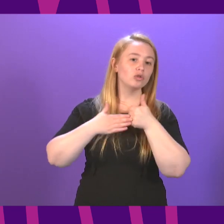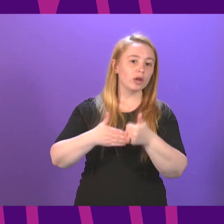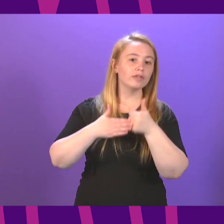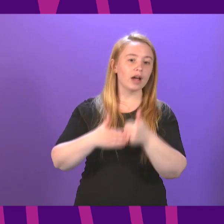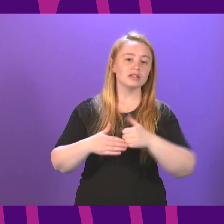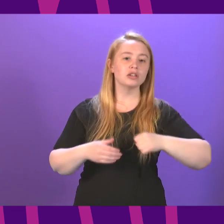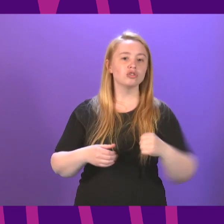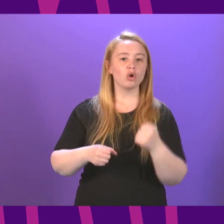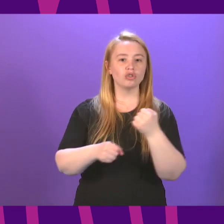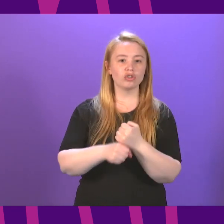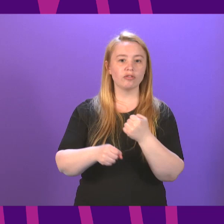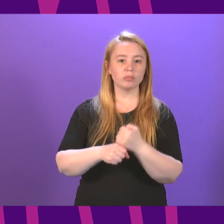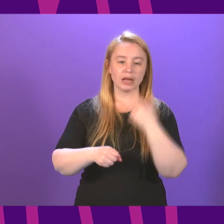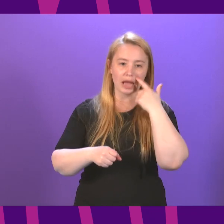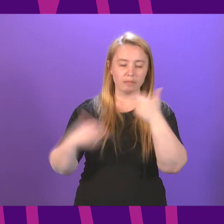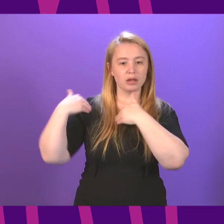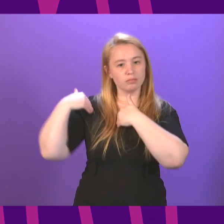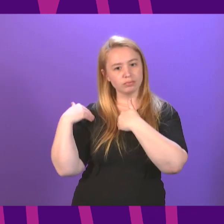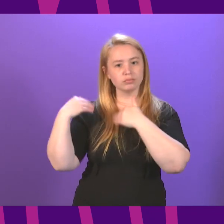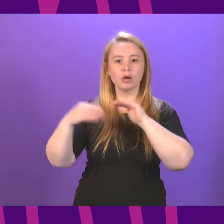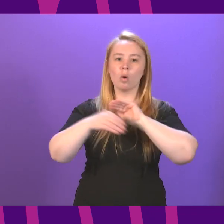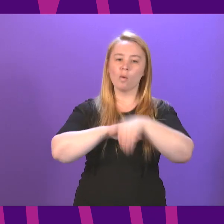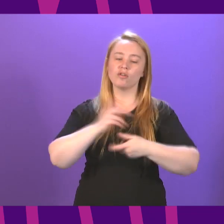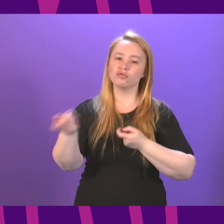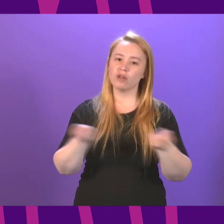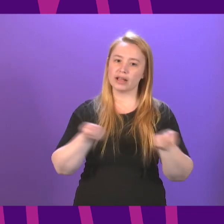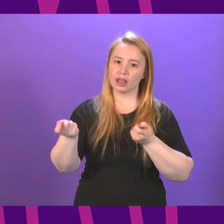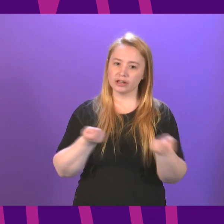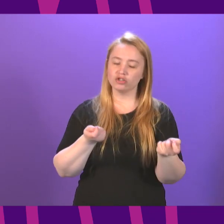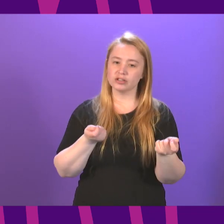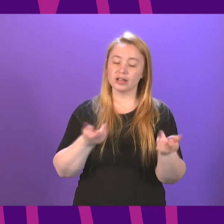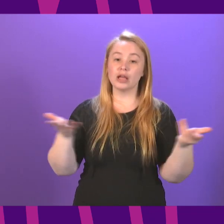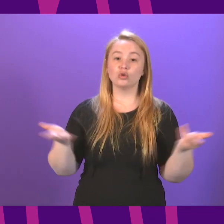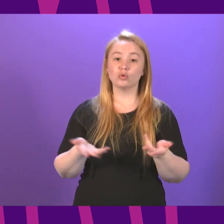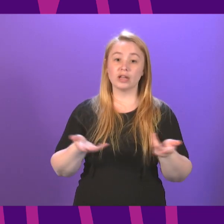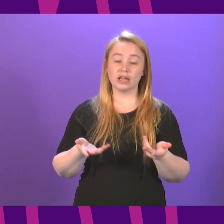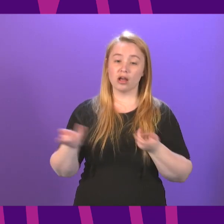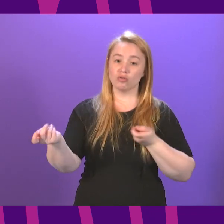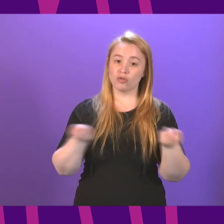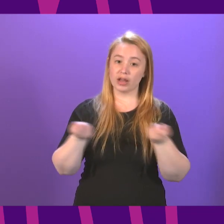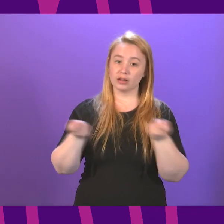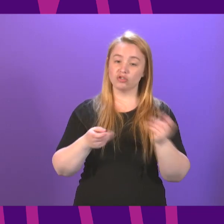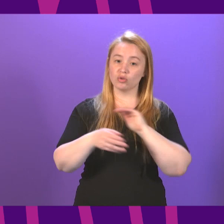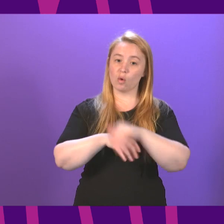can be held to account on regulations? I am sure that you know that today the regulations on forced